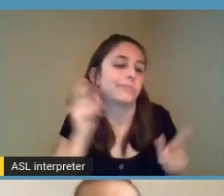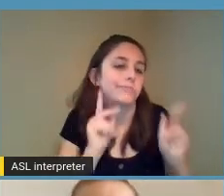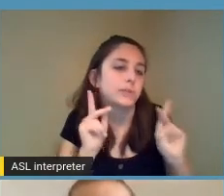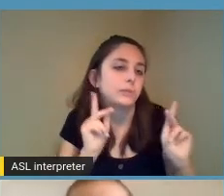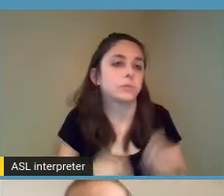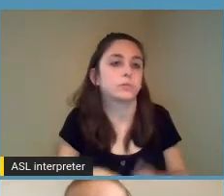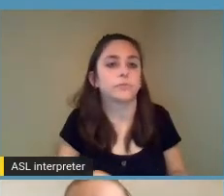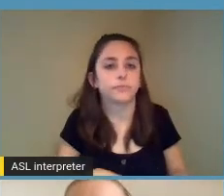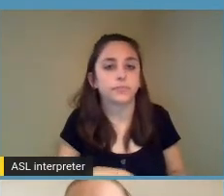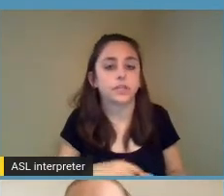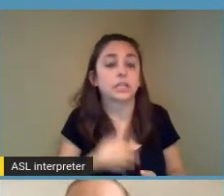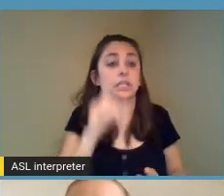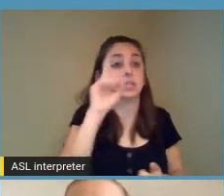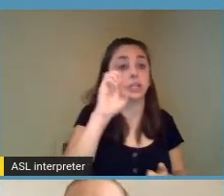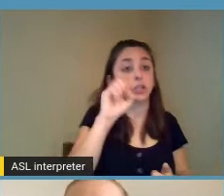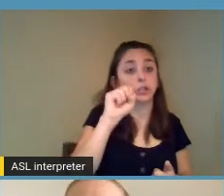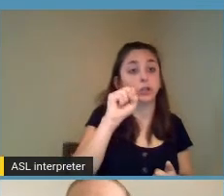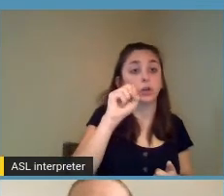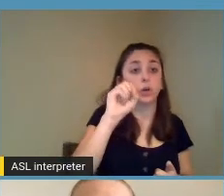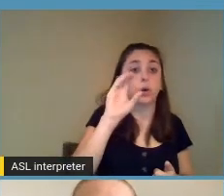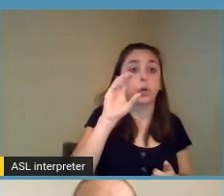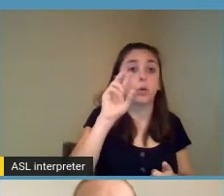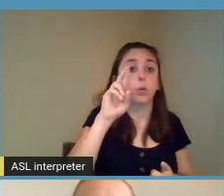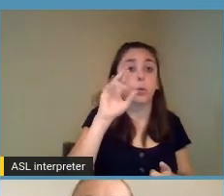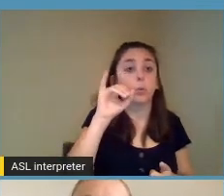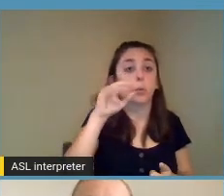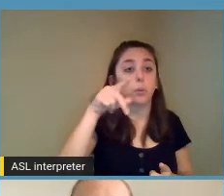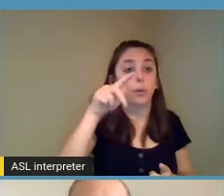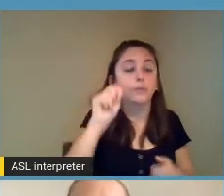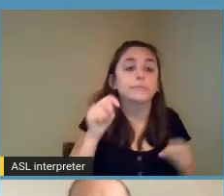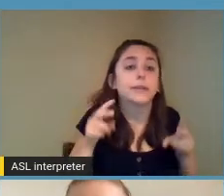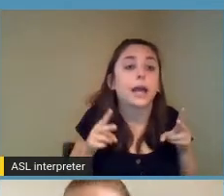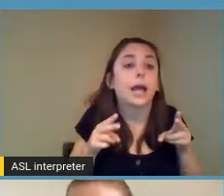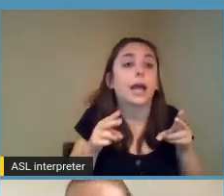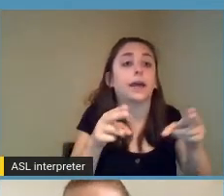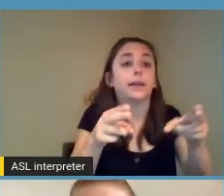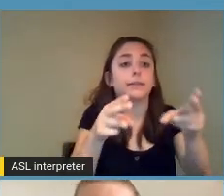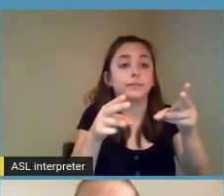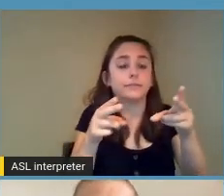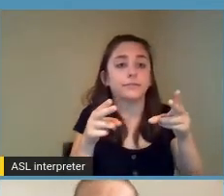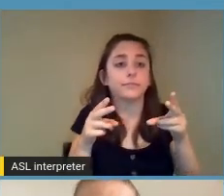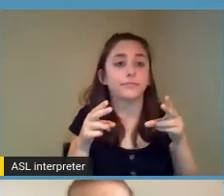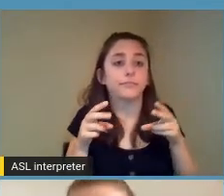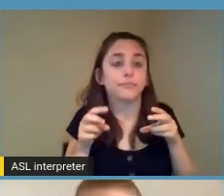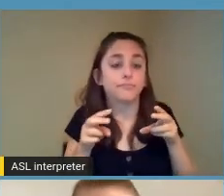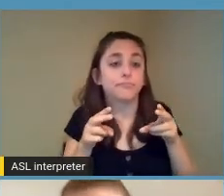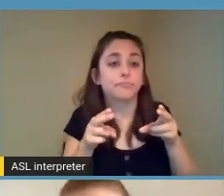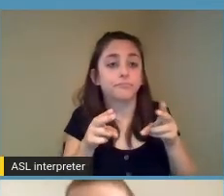radio people. Descript is a platform designed to edit text vocals, right, edit narrative